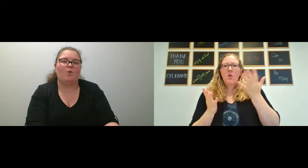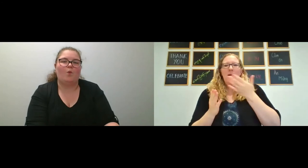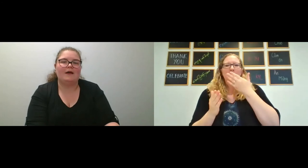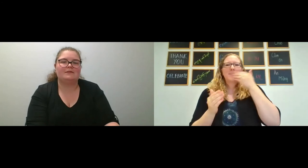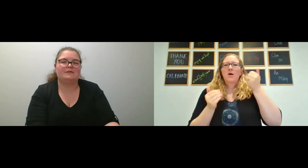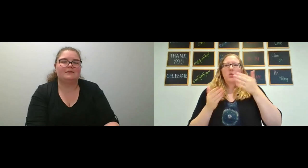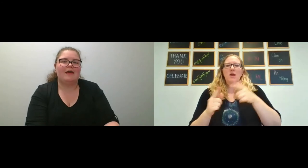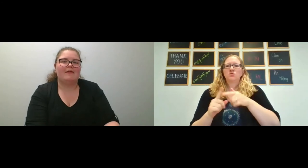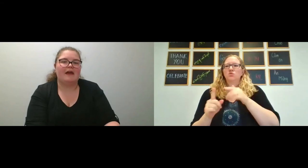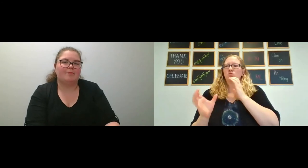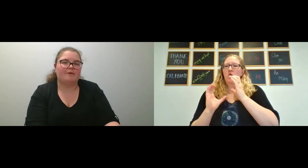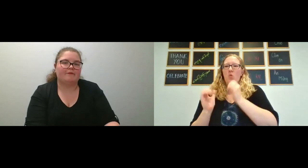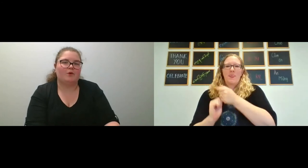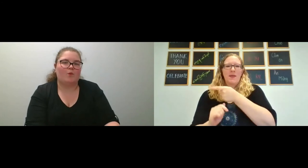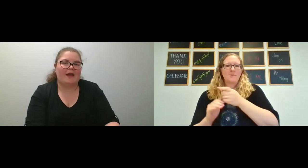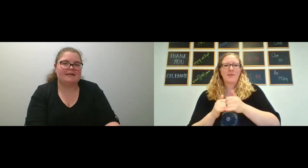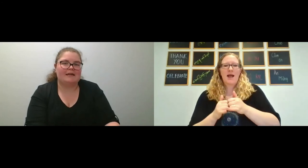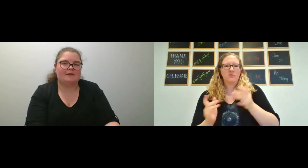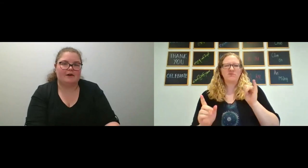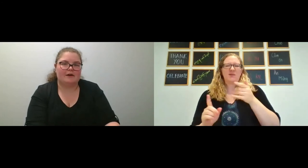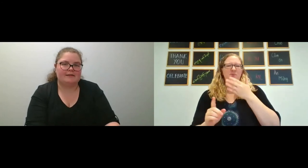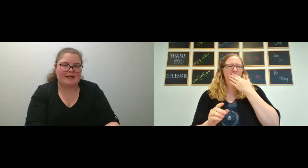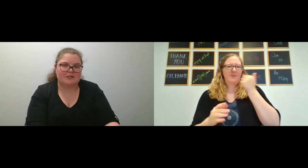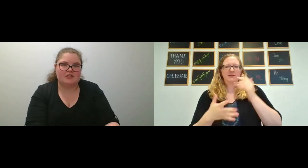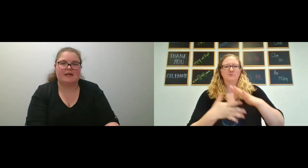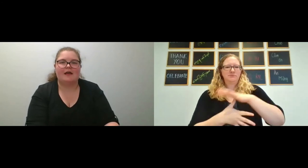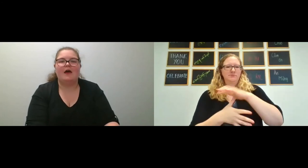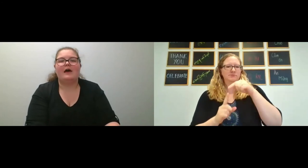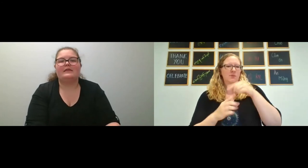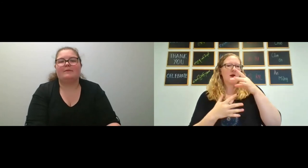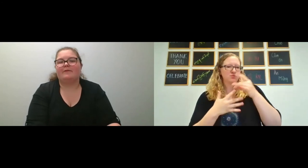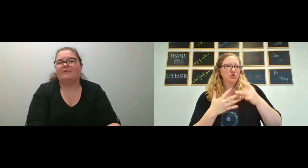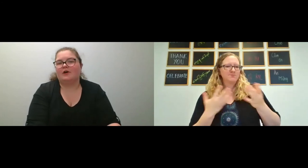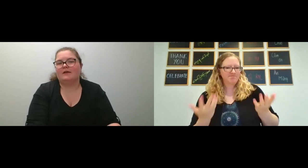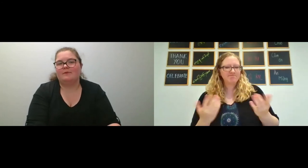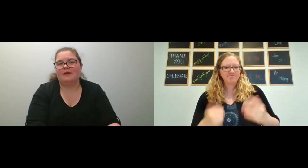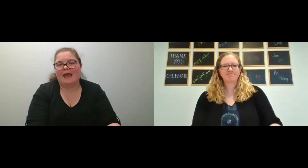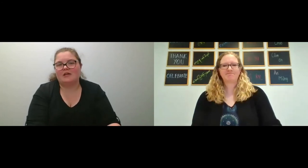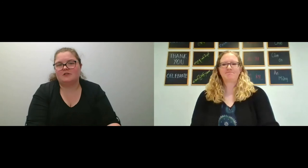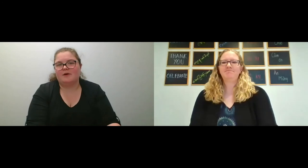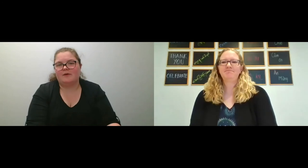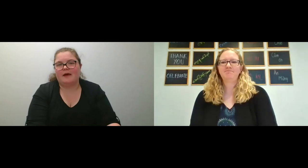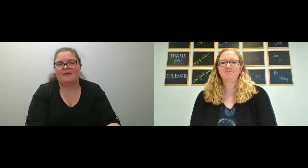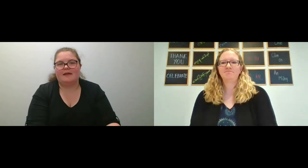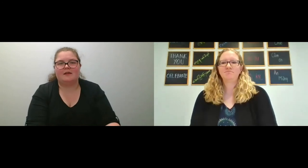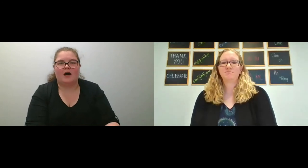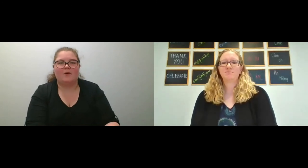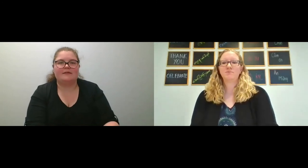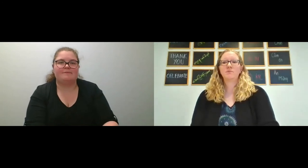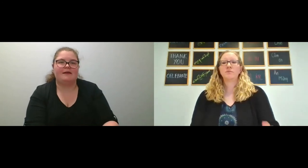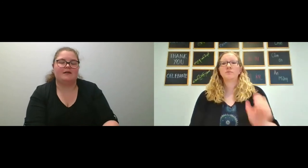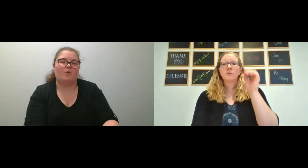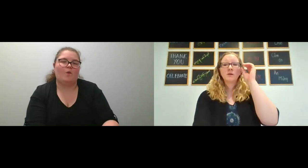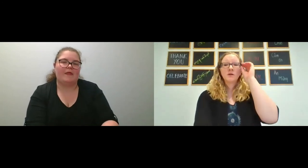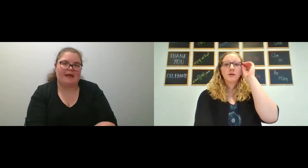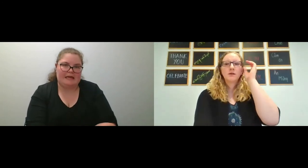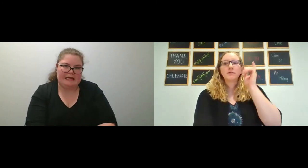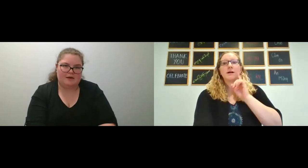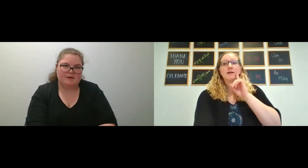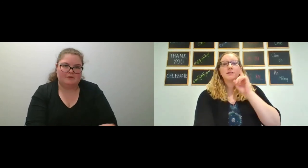what's their preferred way to get their attention, their preferred communication mode. I think it's always dependent on what they need.